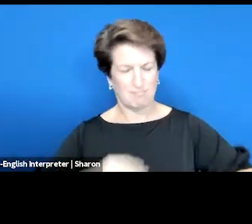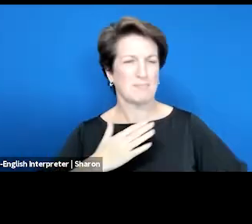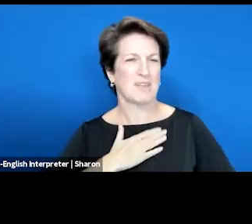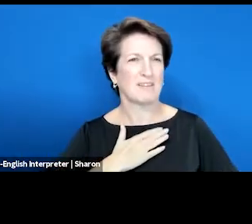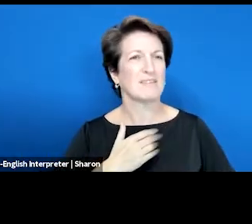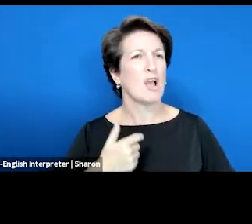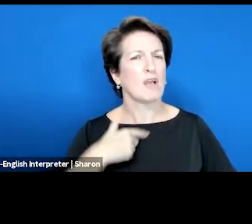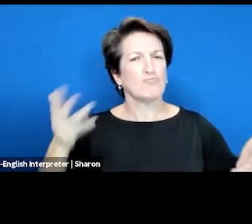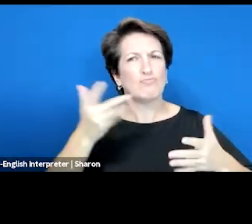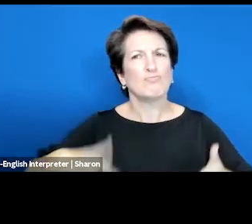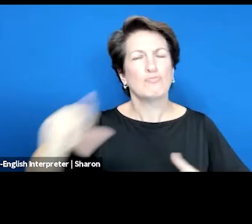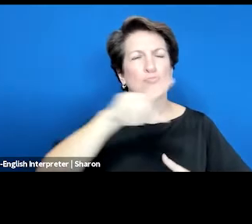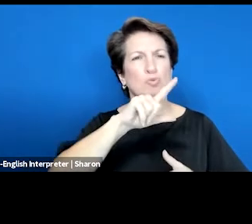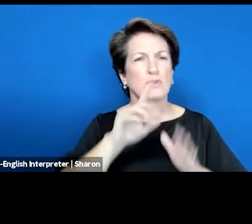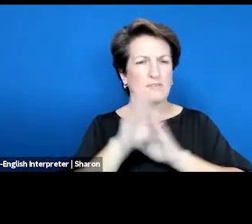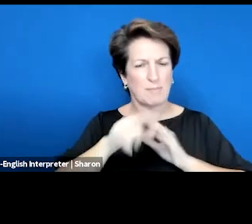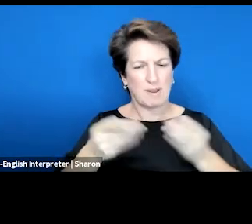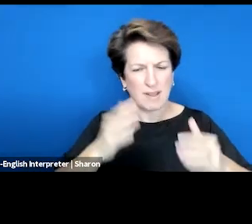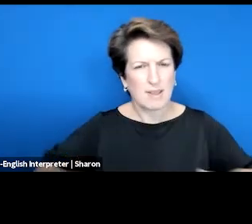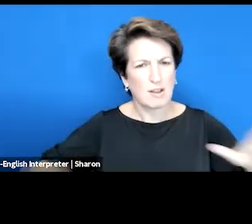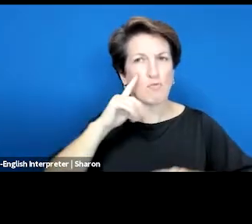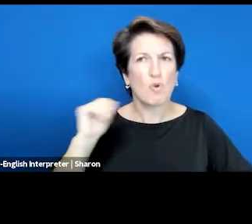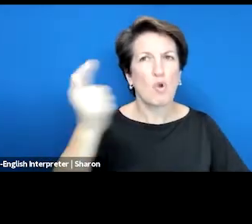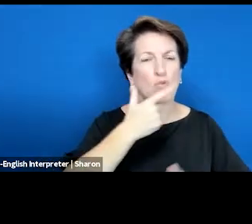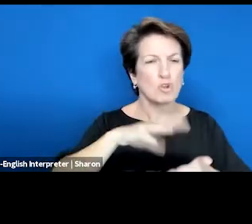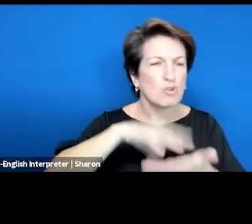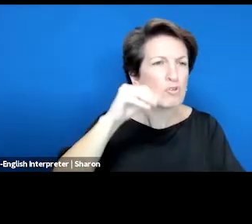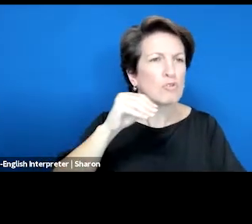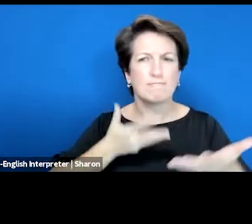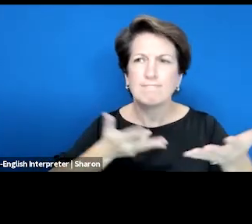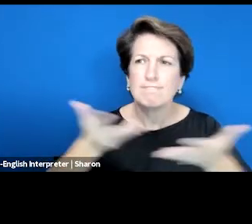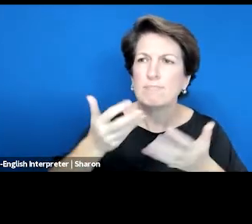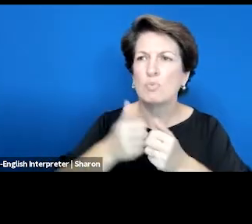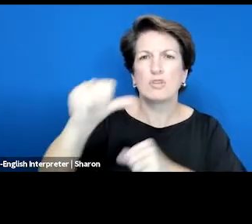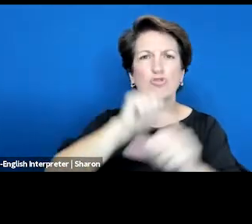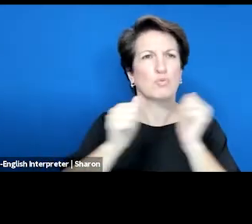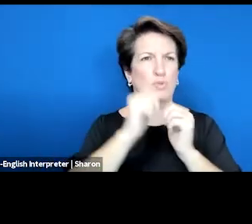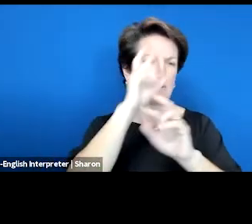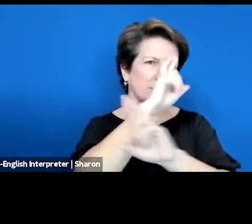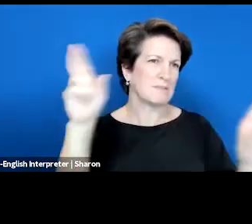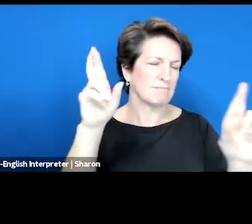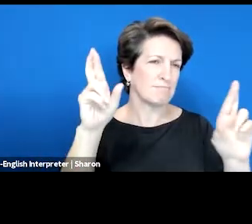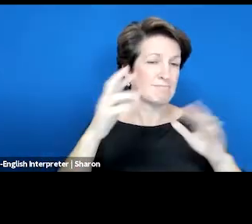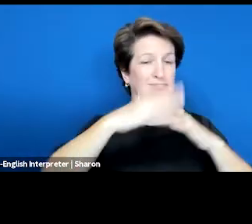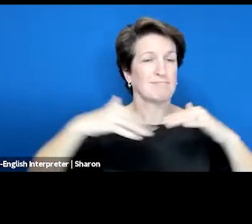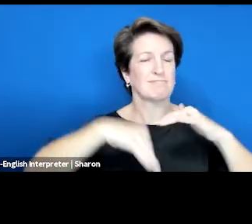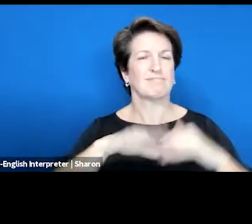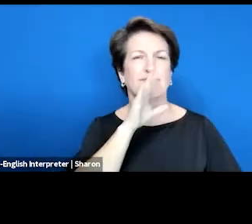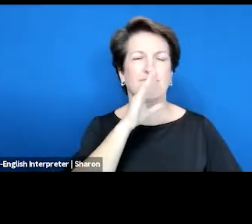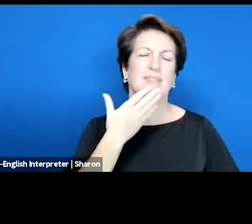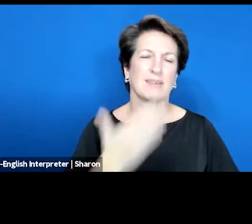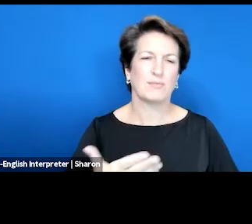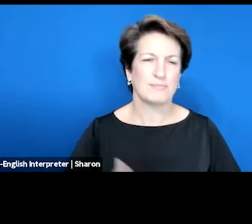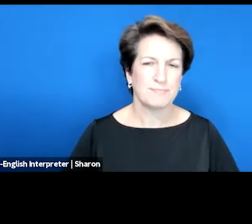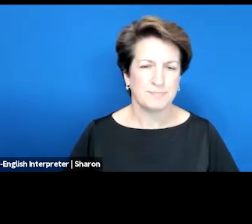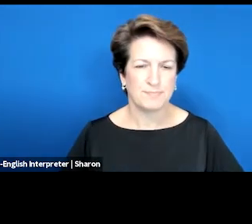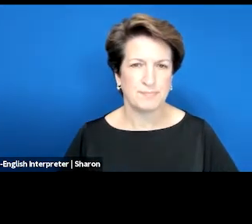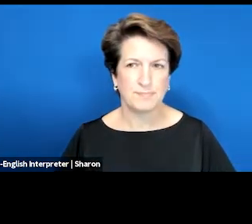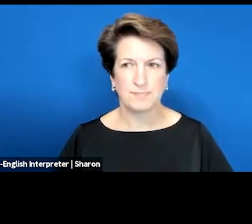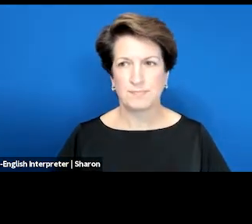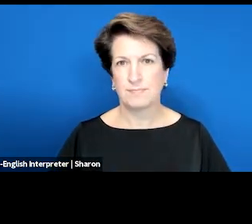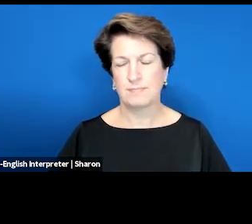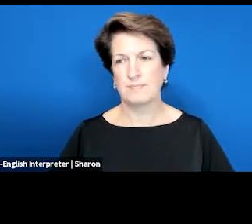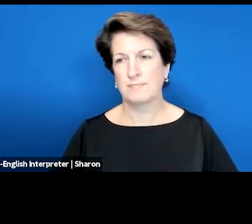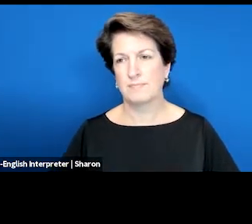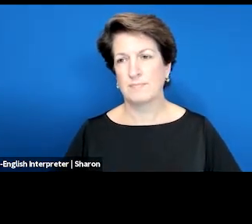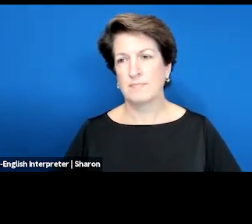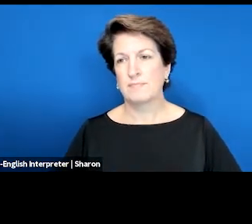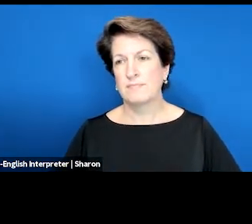action in the truth and reconciliation report, as well as our